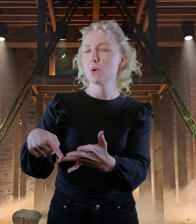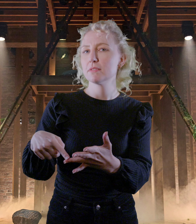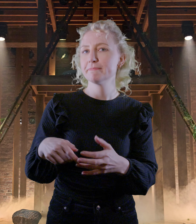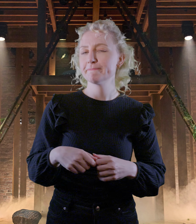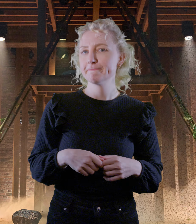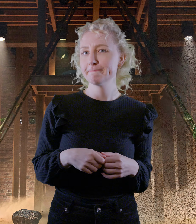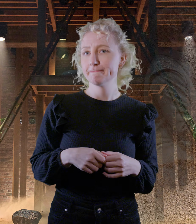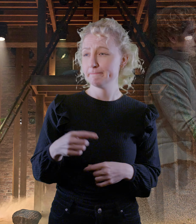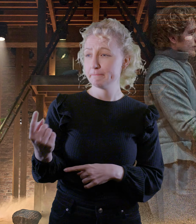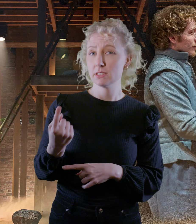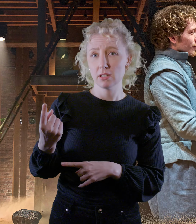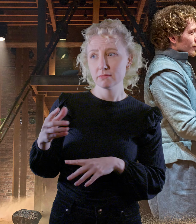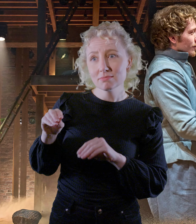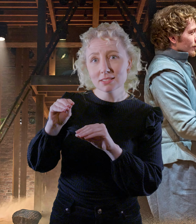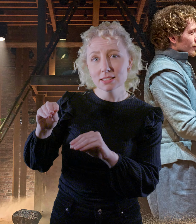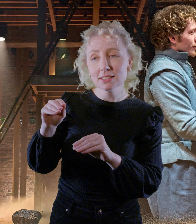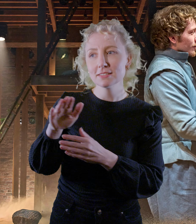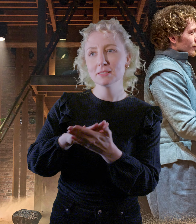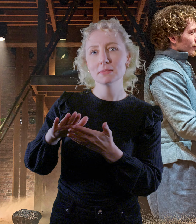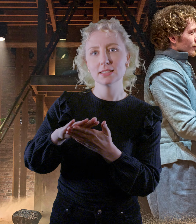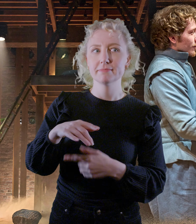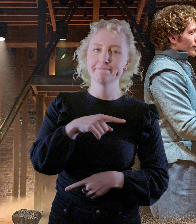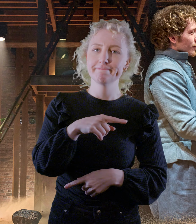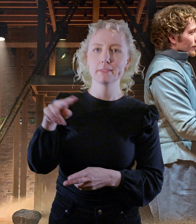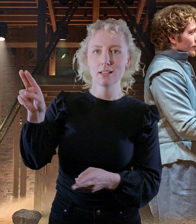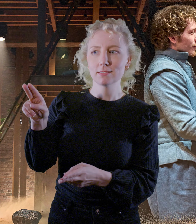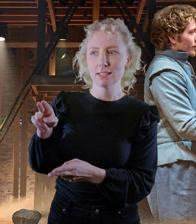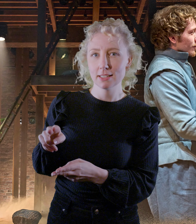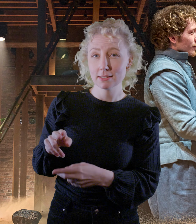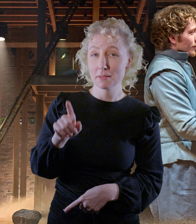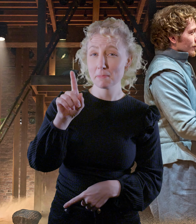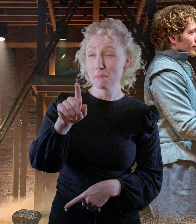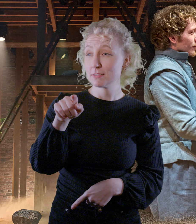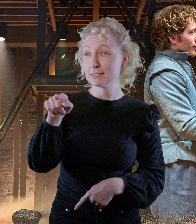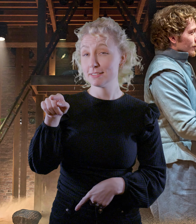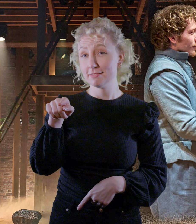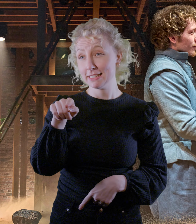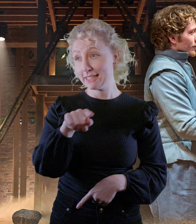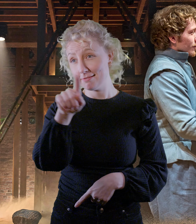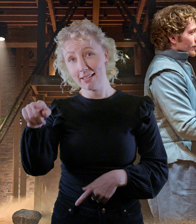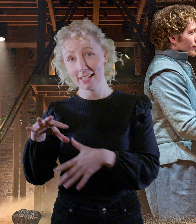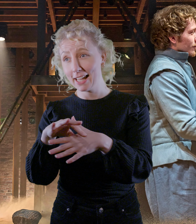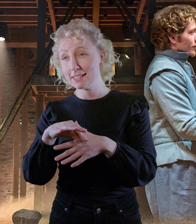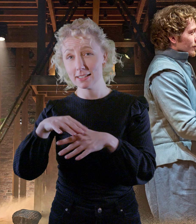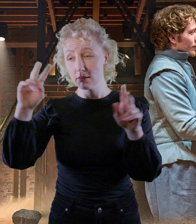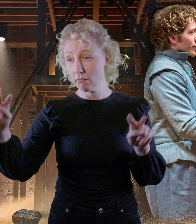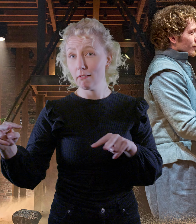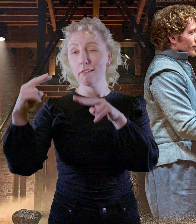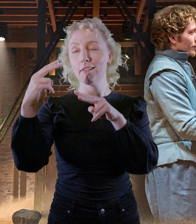While there, he and the farmer’s daughter, Agnes, fall in love.